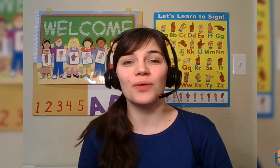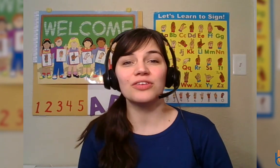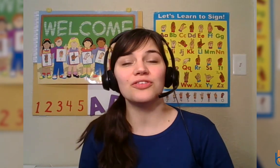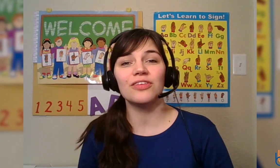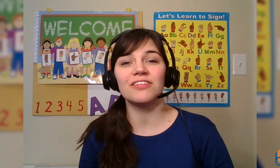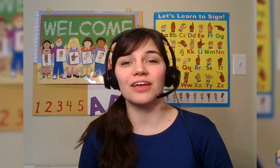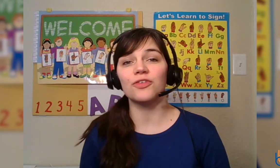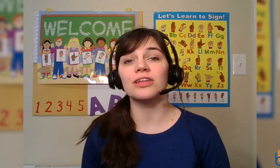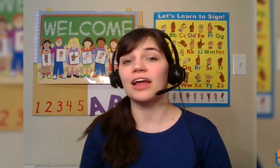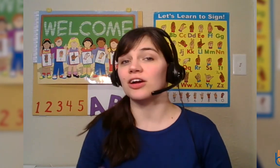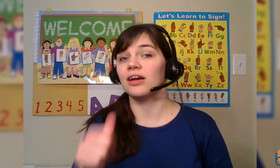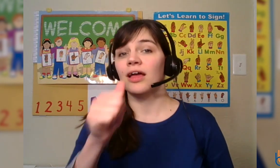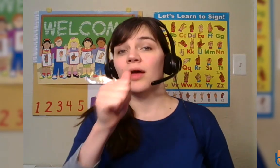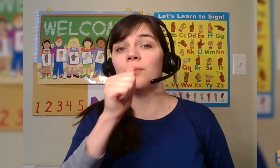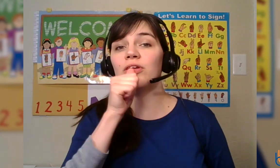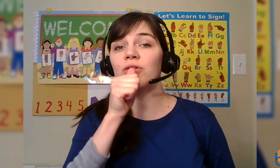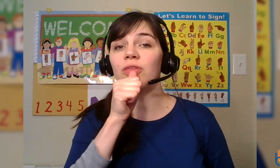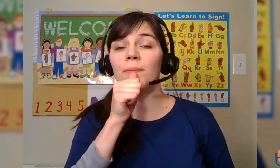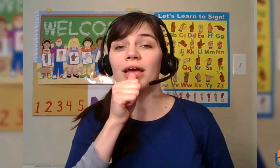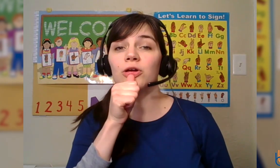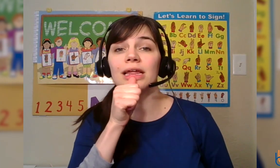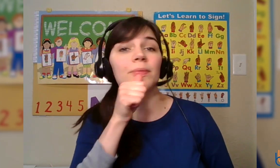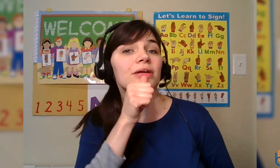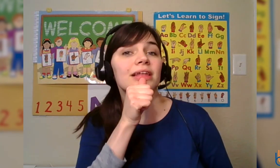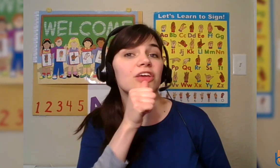going to do the sign for a letter. Put your thumb by your lip like you're